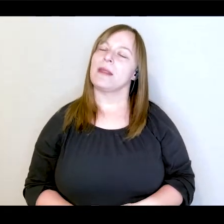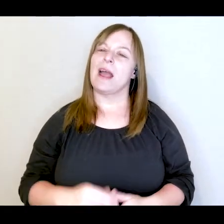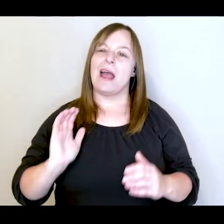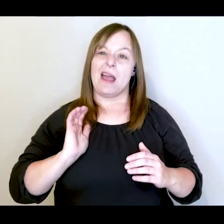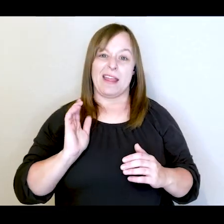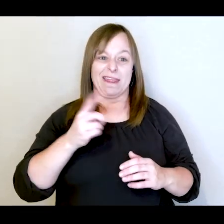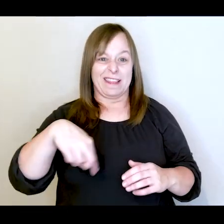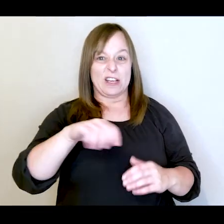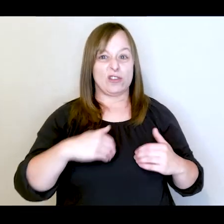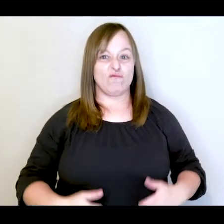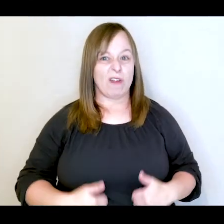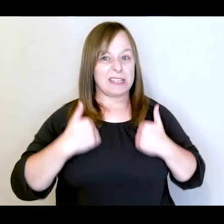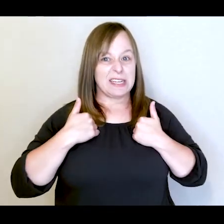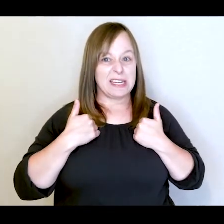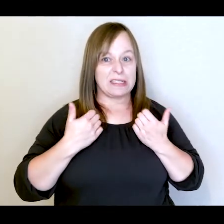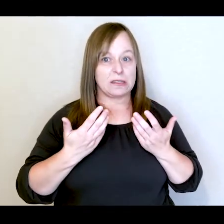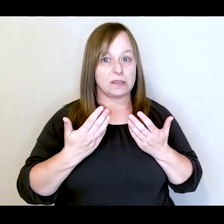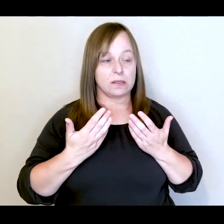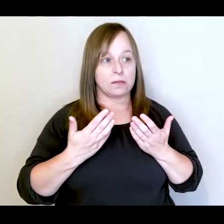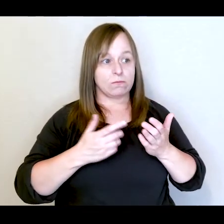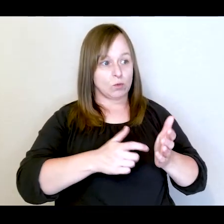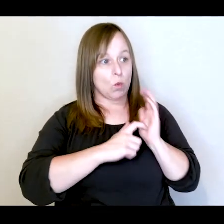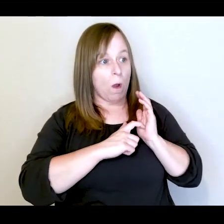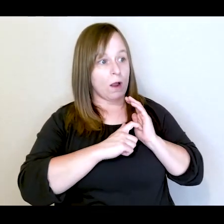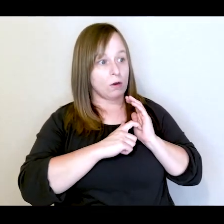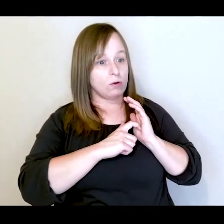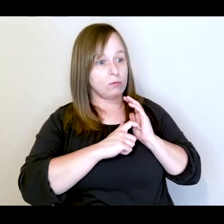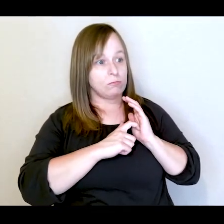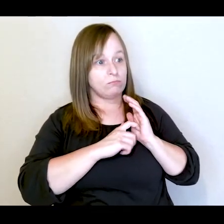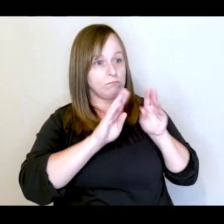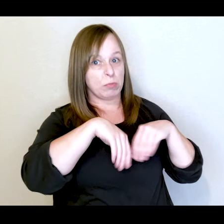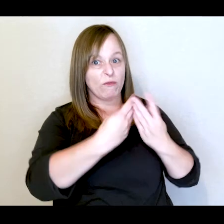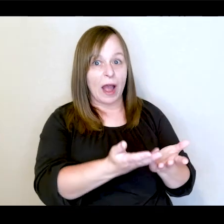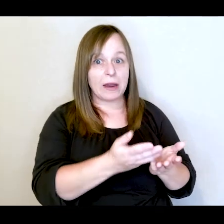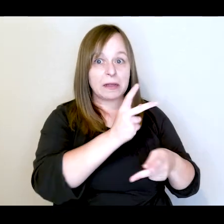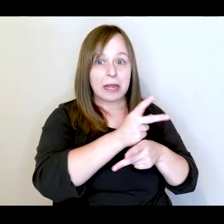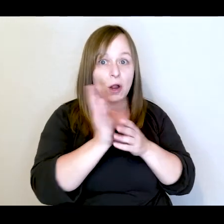residents kind of getting what they're entitled to in terms of their care